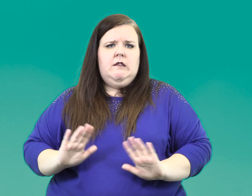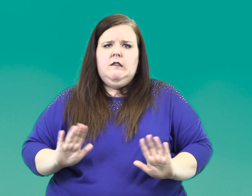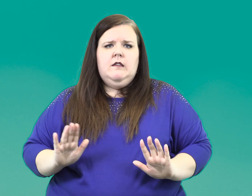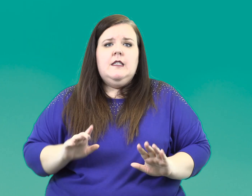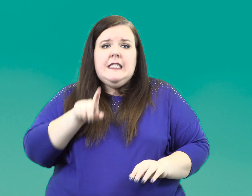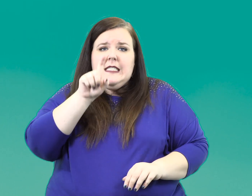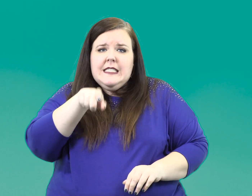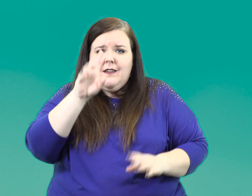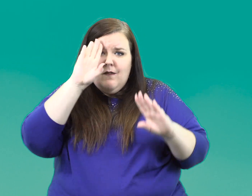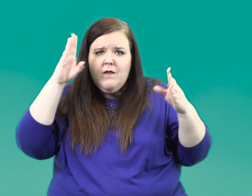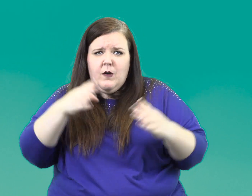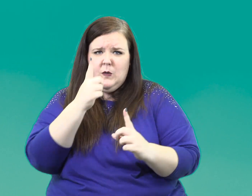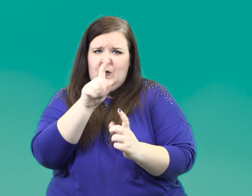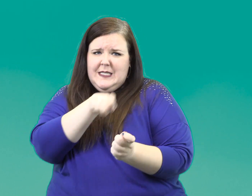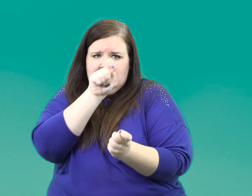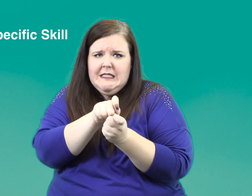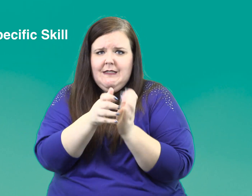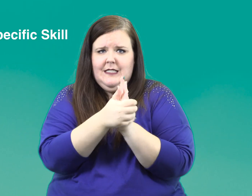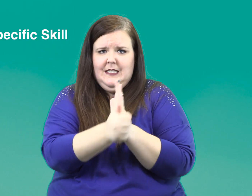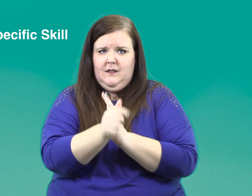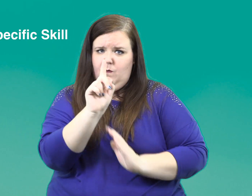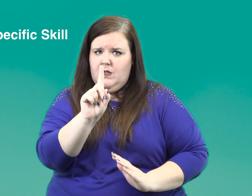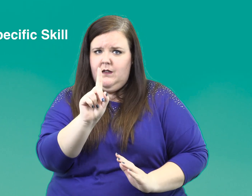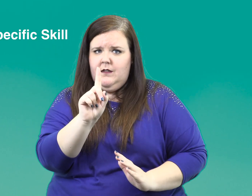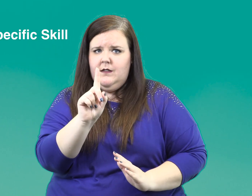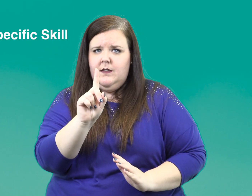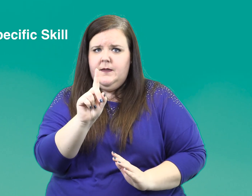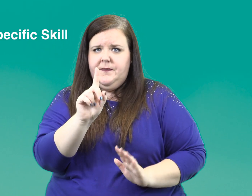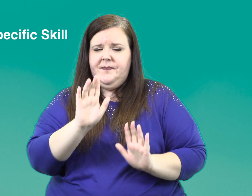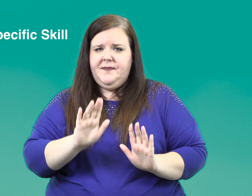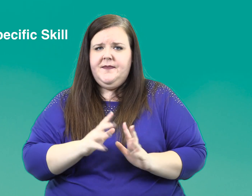"Number Talks" need to focus on one specific skill.